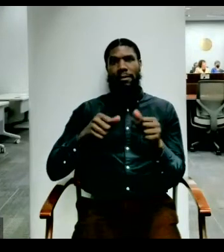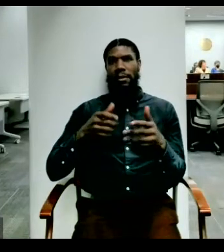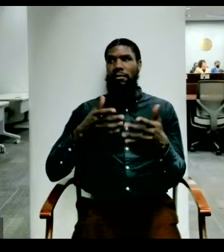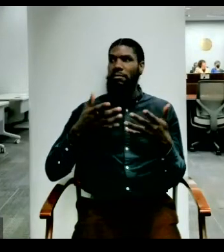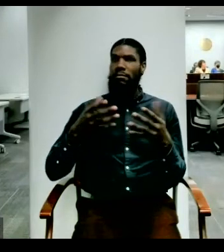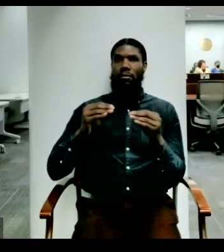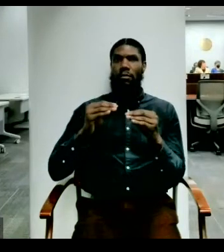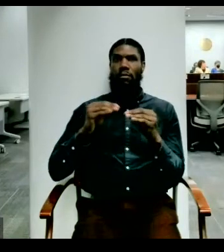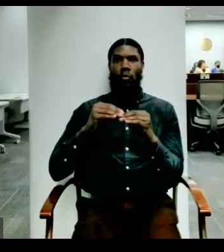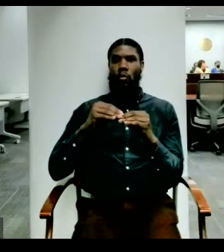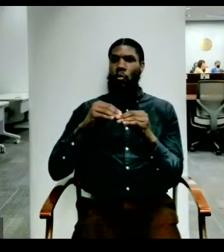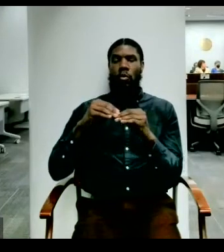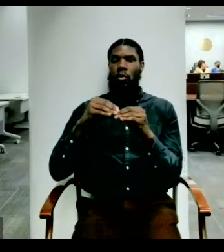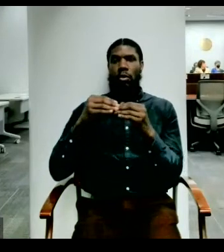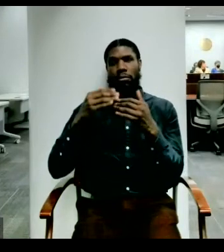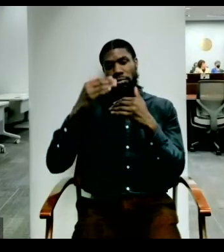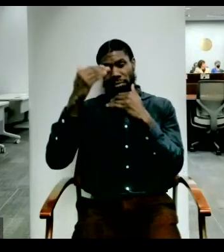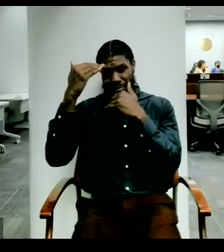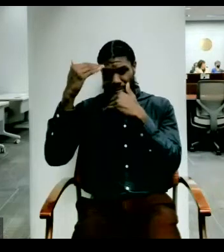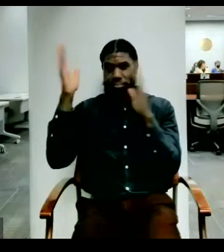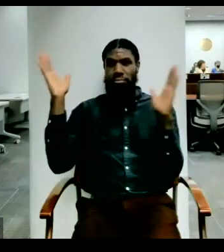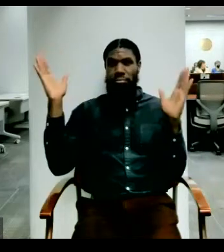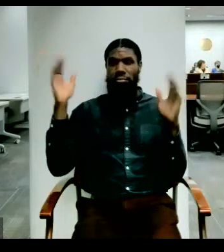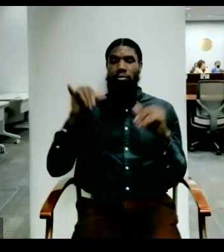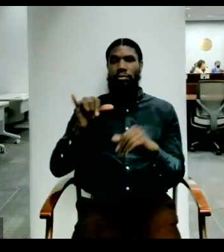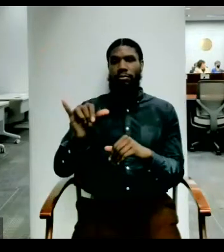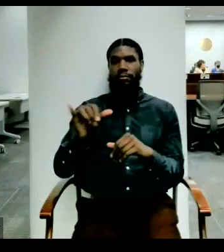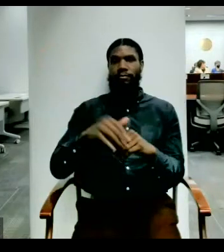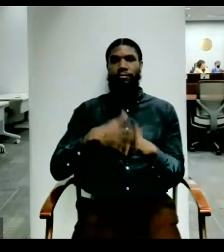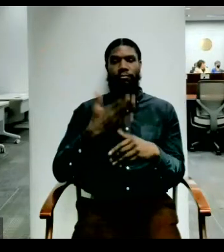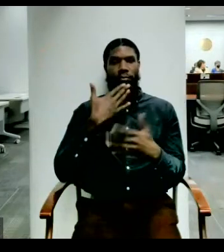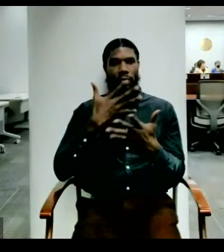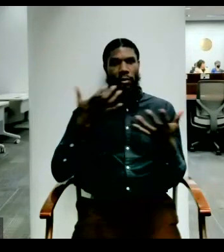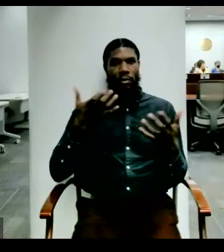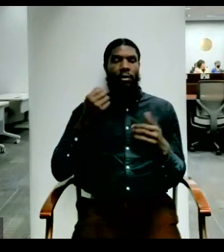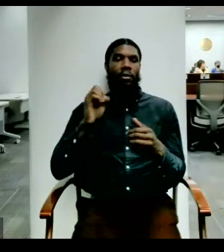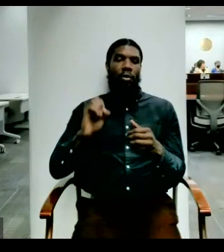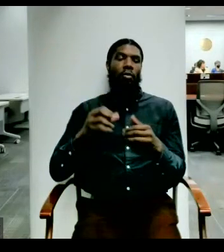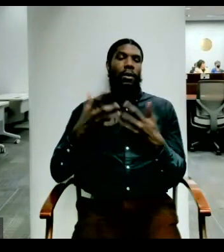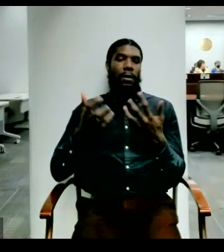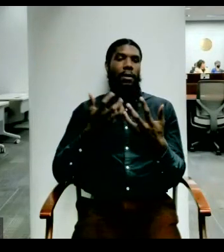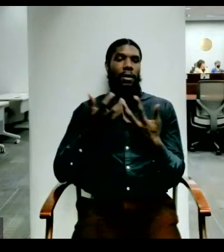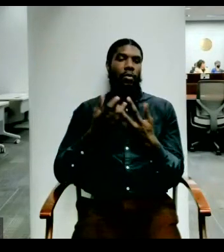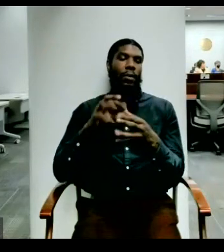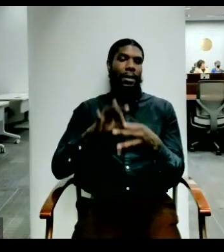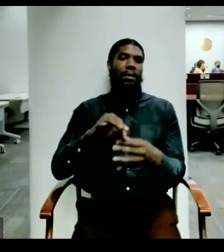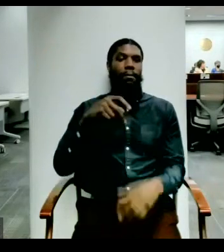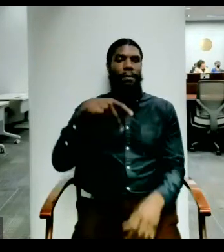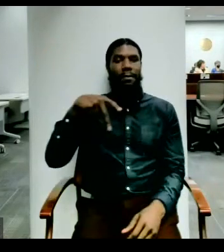The sort of accommodations with respect to PPE and that sort of thing coming out of the pandemic.